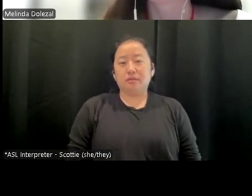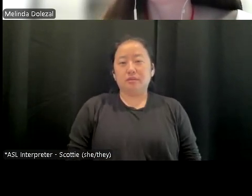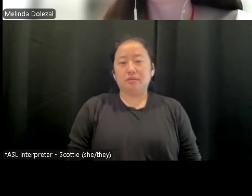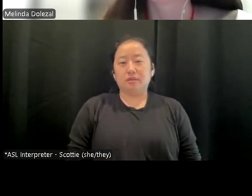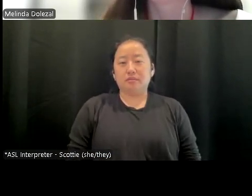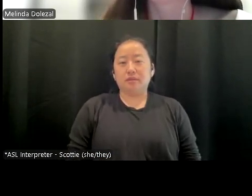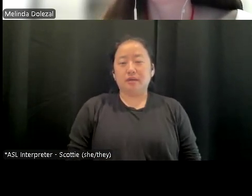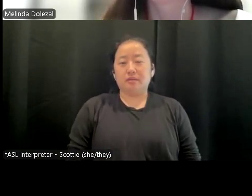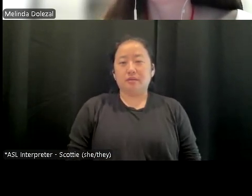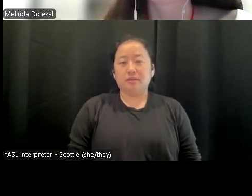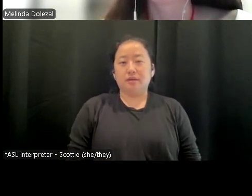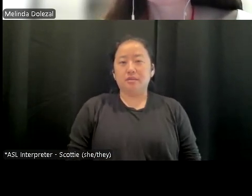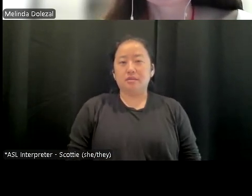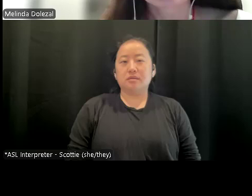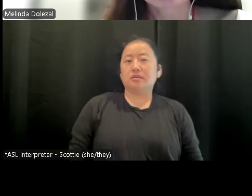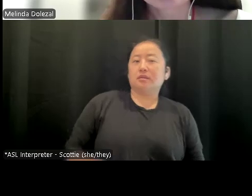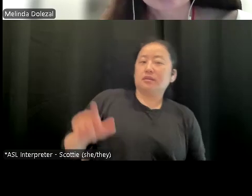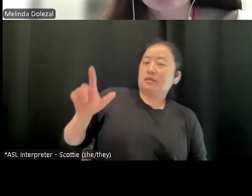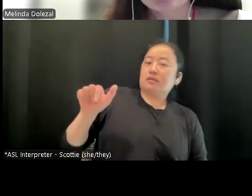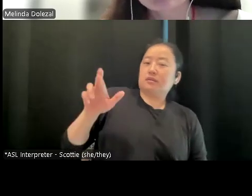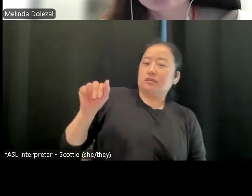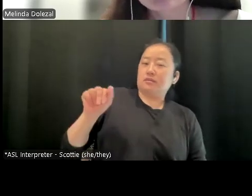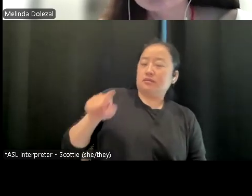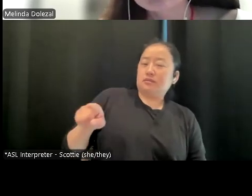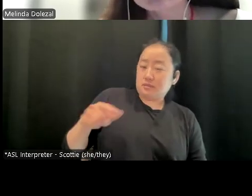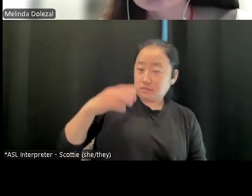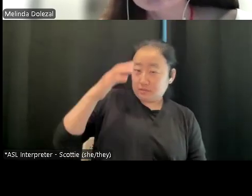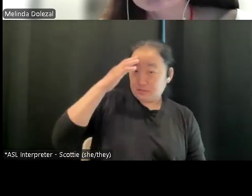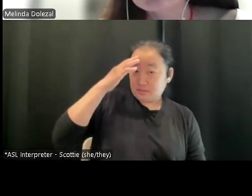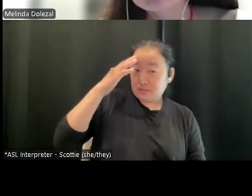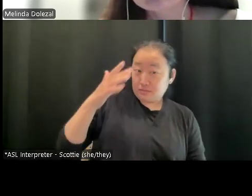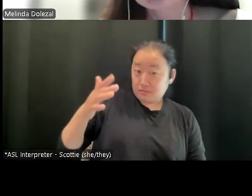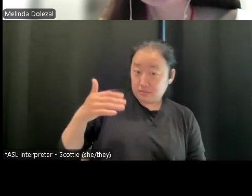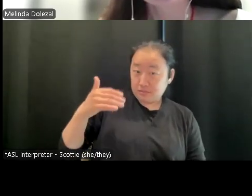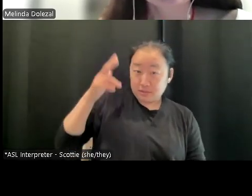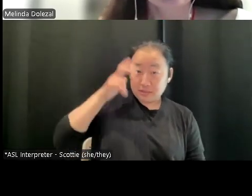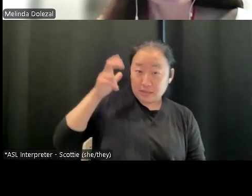And is there audio in that video at all, Melinda? Otherwise if not, it should be fine.